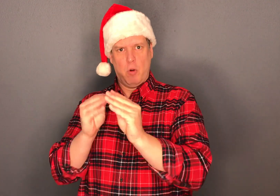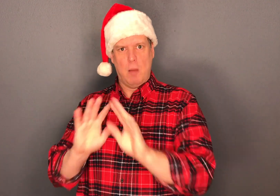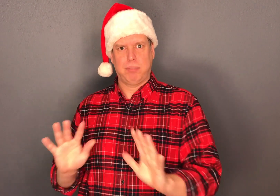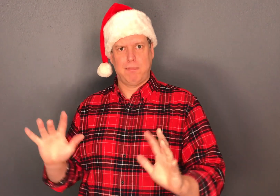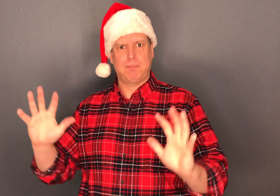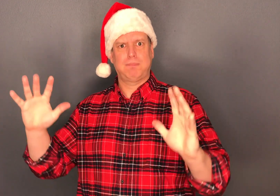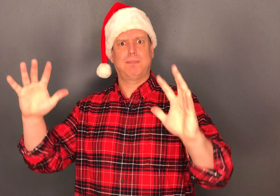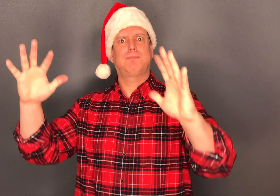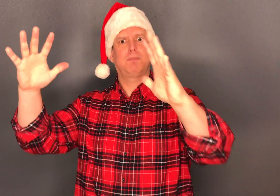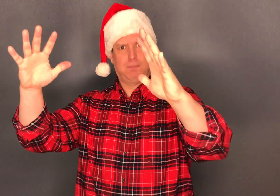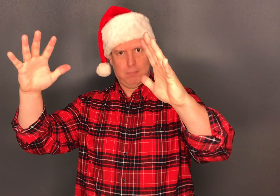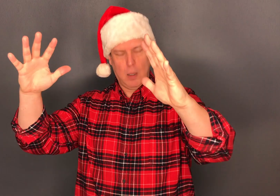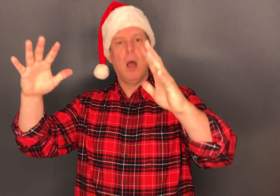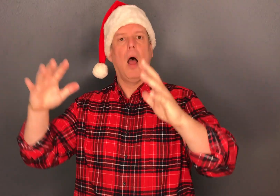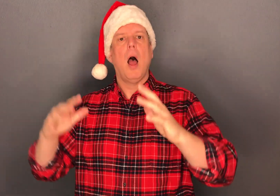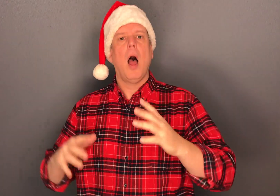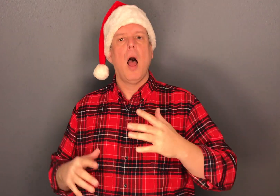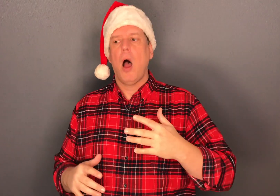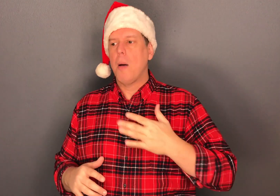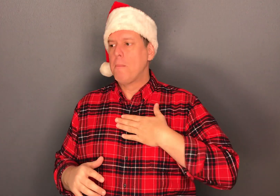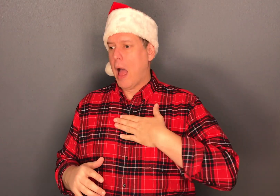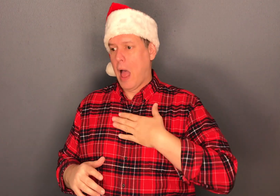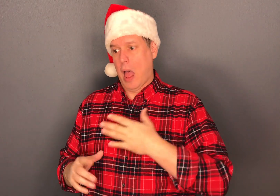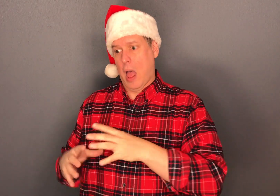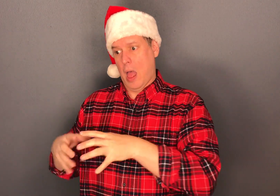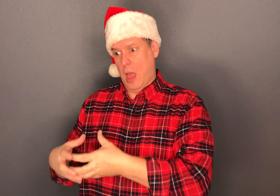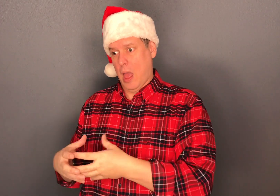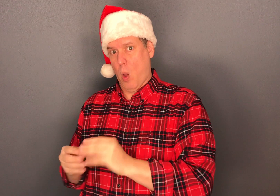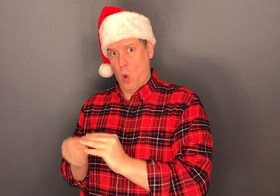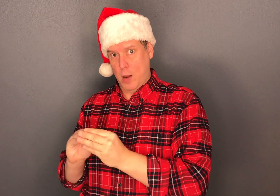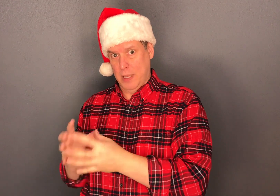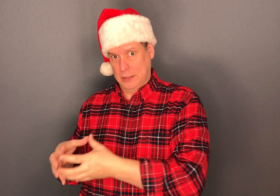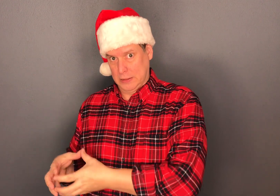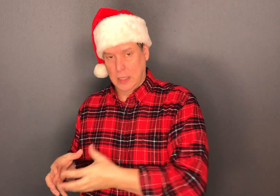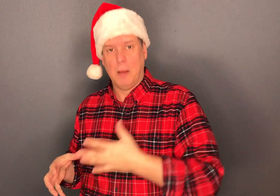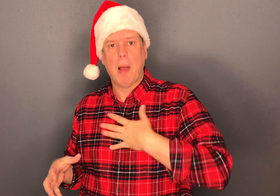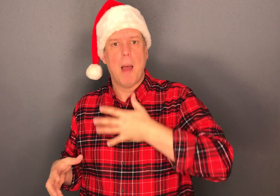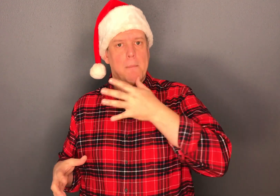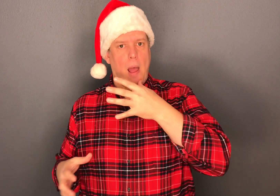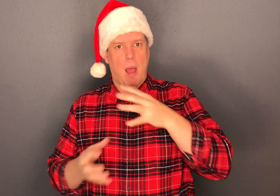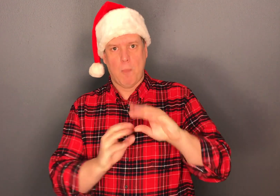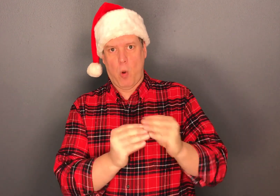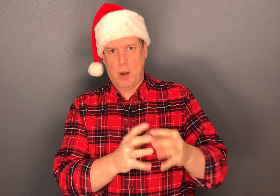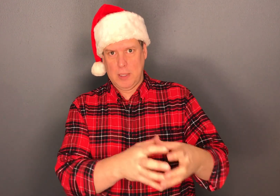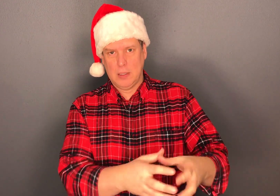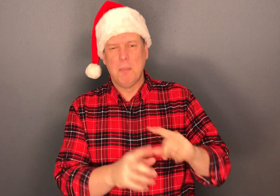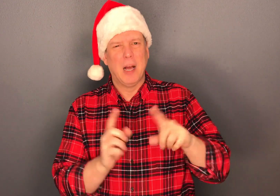maybe so anyway you decorate the tree and we would have my ornaments my mom's